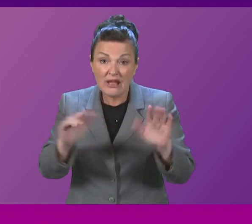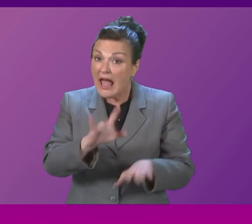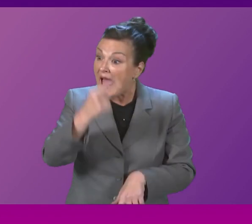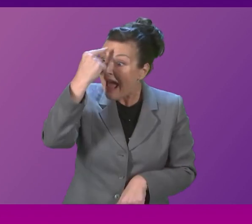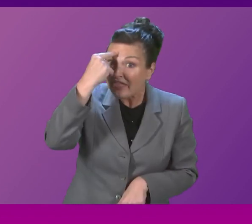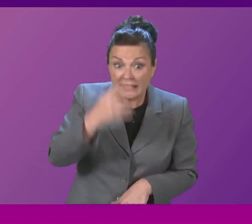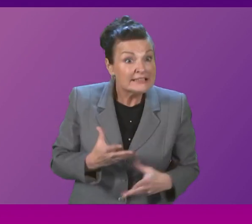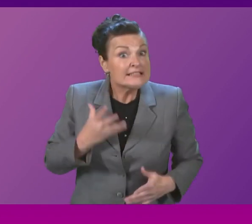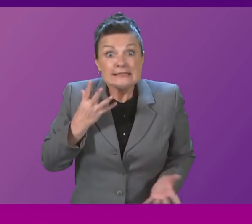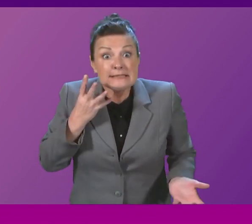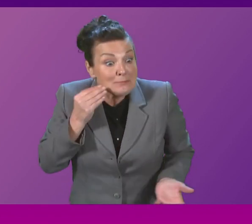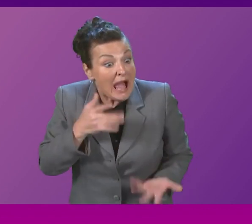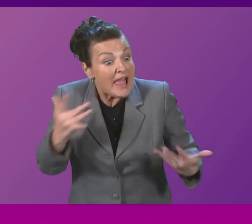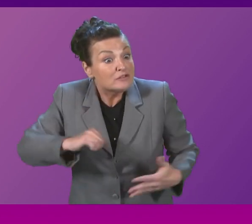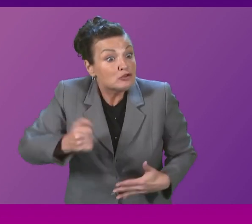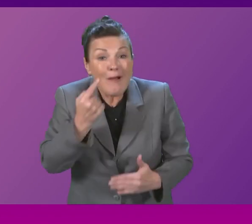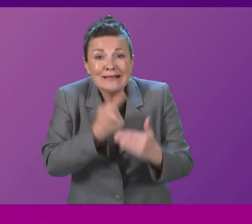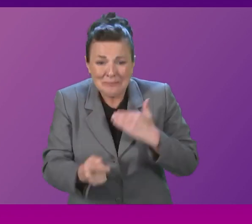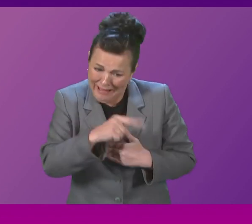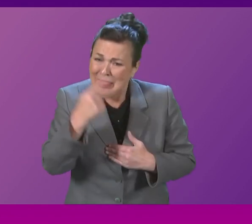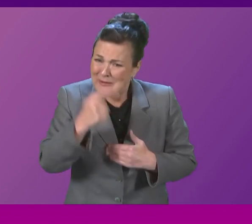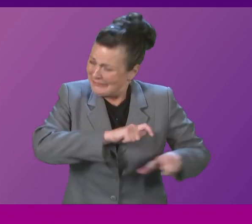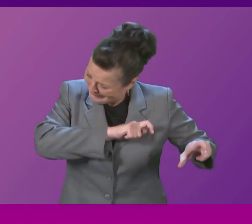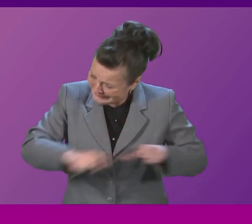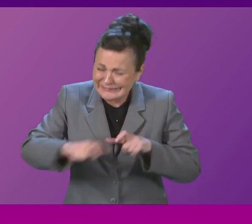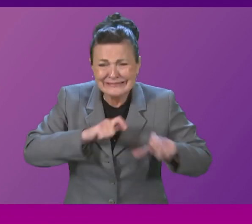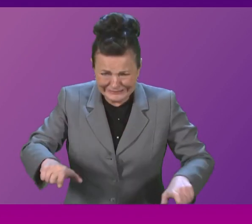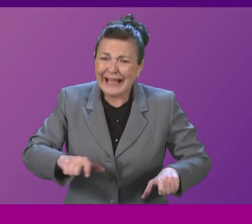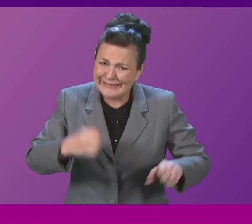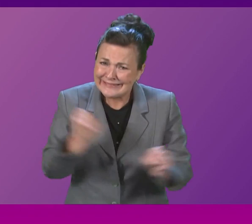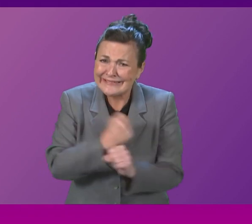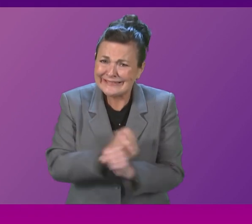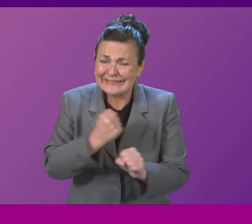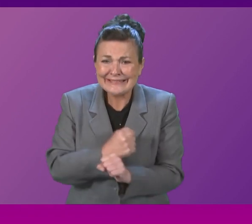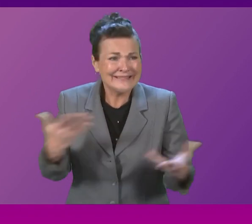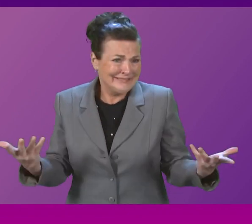That is the confidence that I have in our shipbuilding industry.